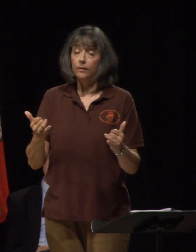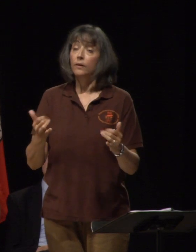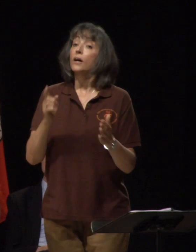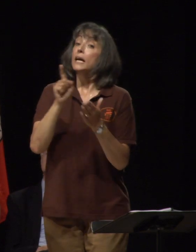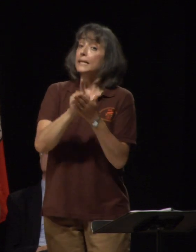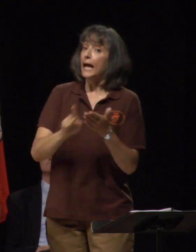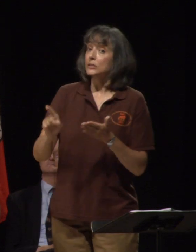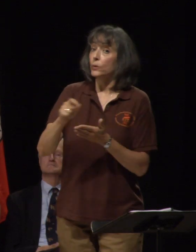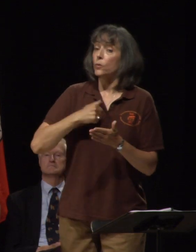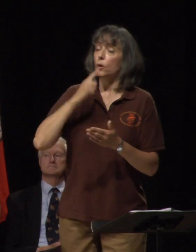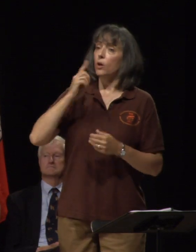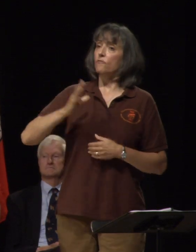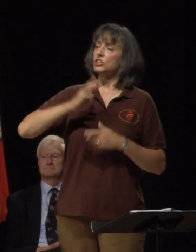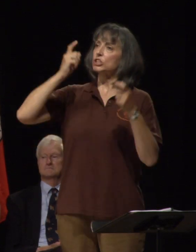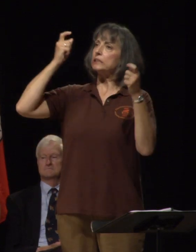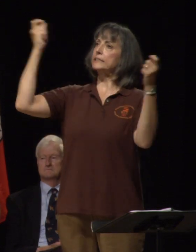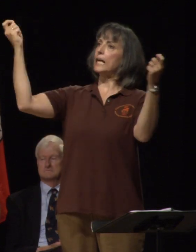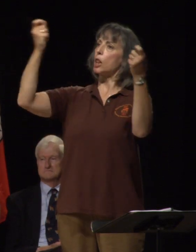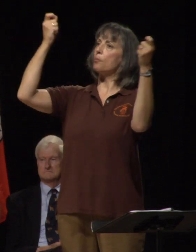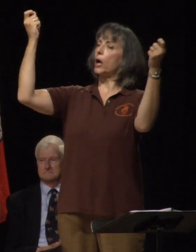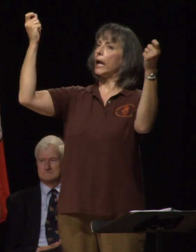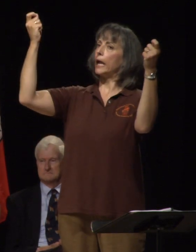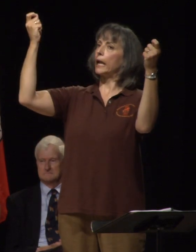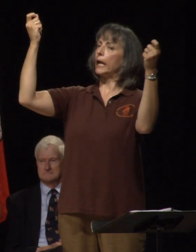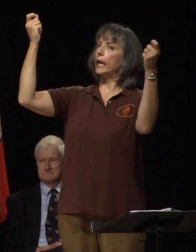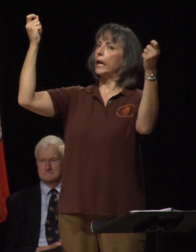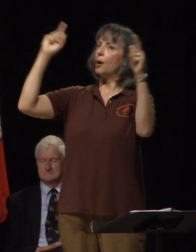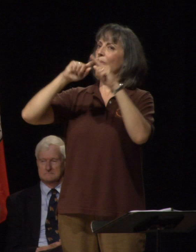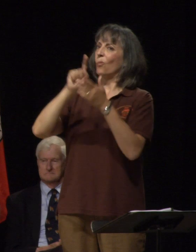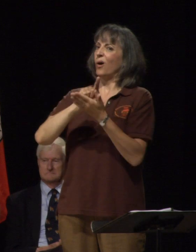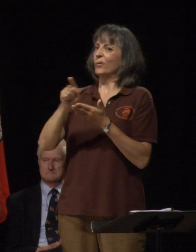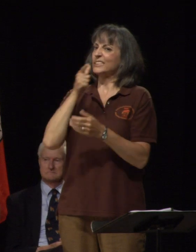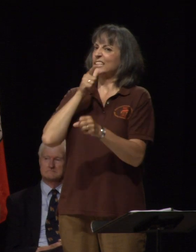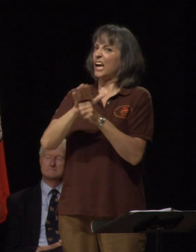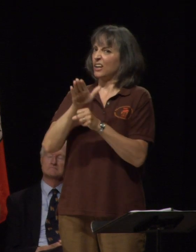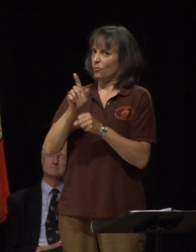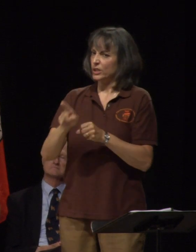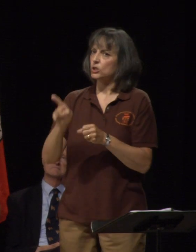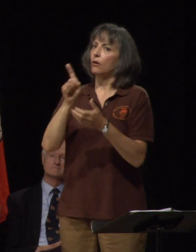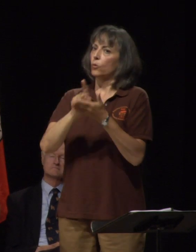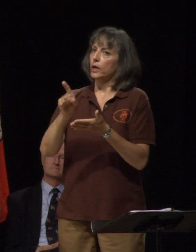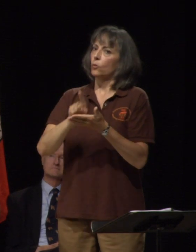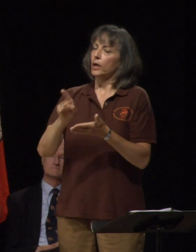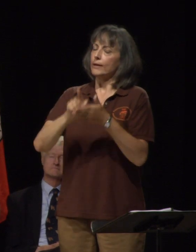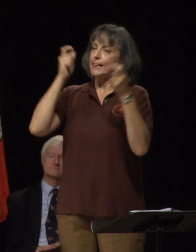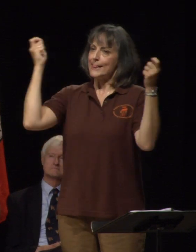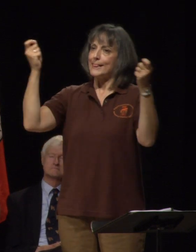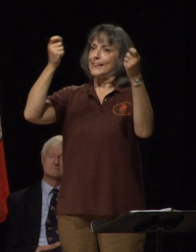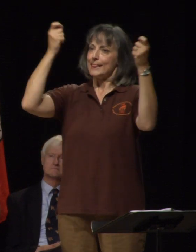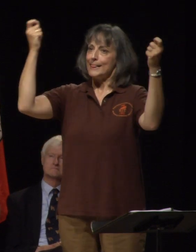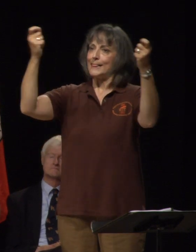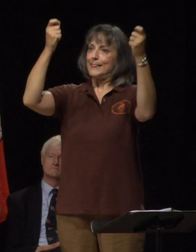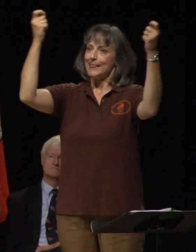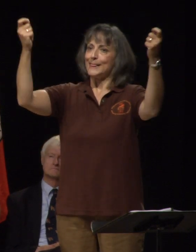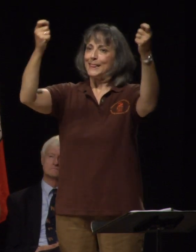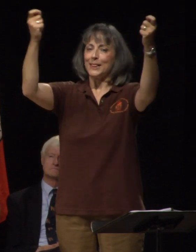BUT WITH ALL DUE RESPECT, THIS CELEBRATION SHOULD CONTINUE FOR WEEKS TO COME. THE DEANS AND I HAD A CHANCE TO